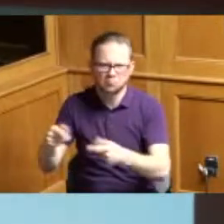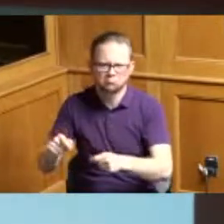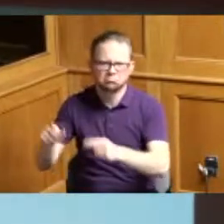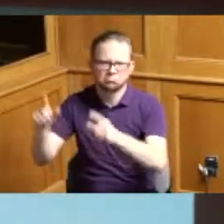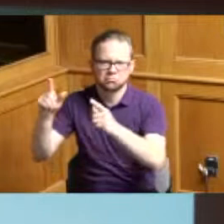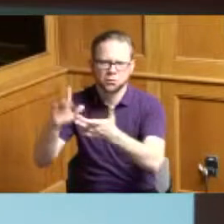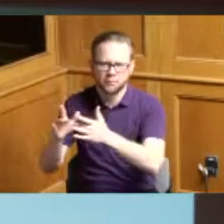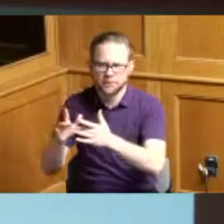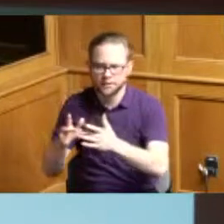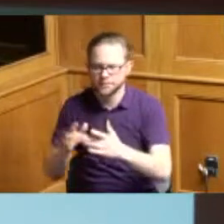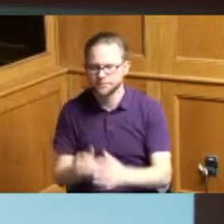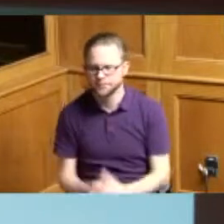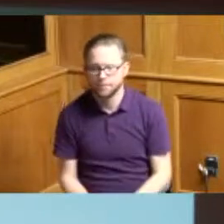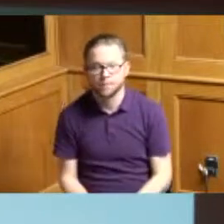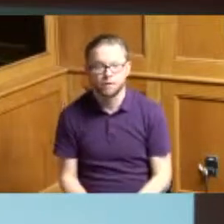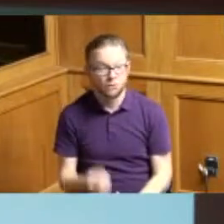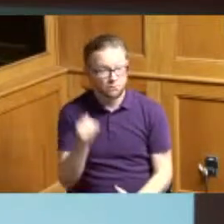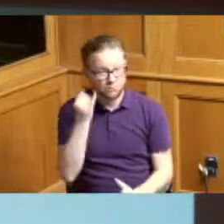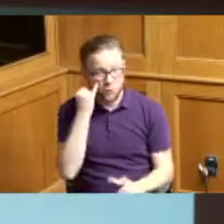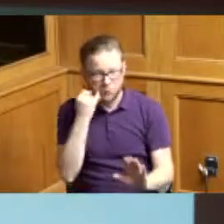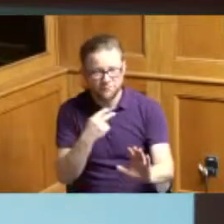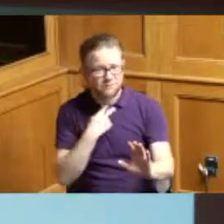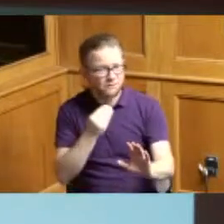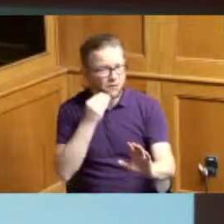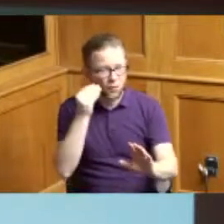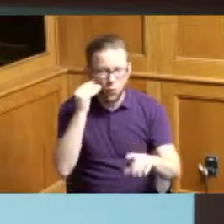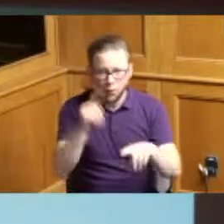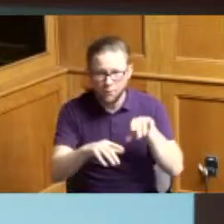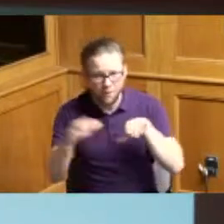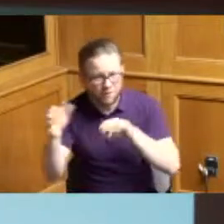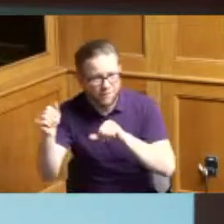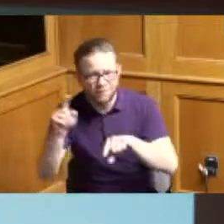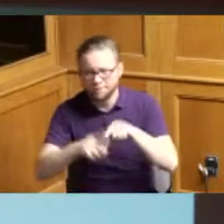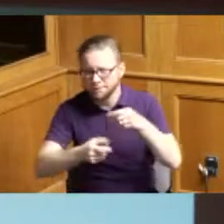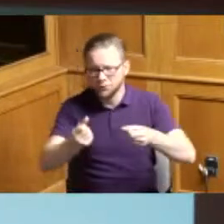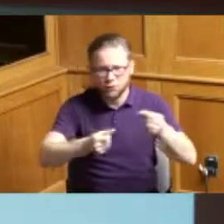a homebound team of nurses that go to homes for individuals that are unable to get out and about